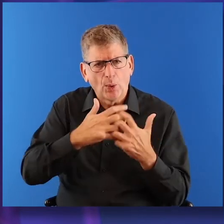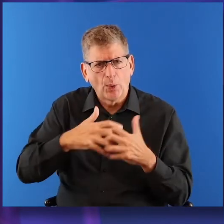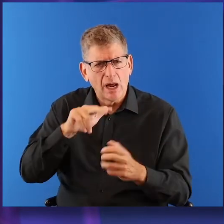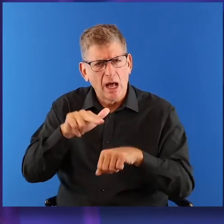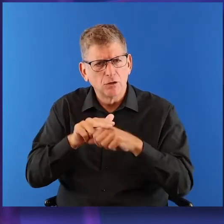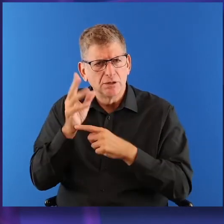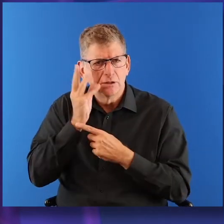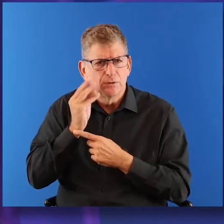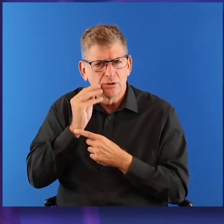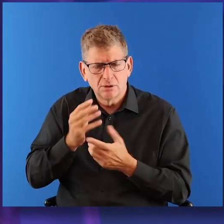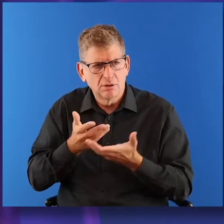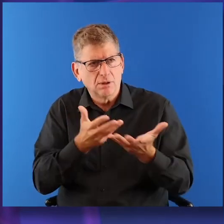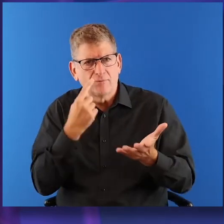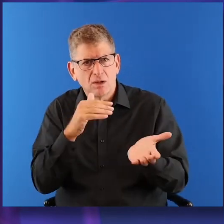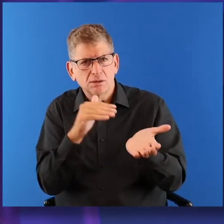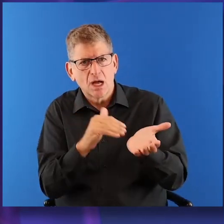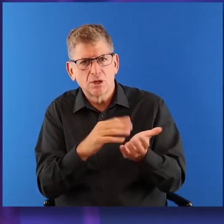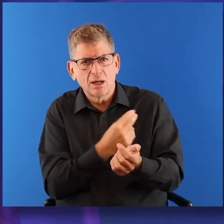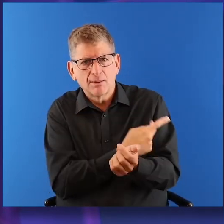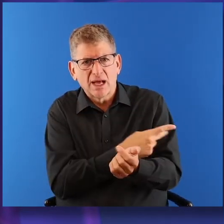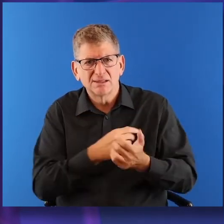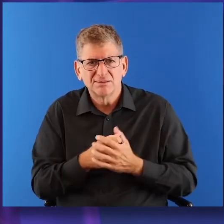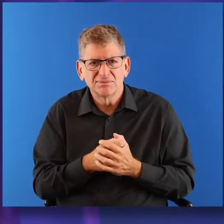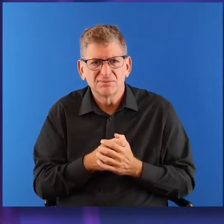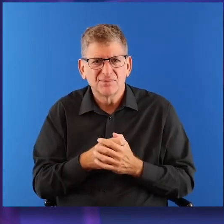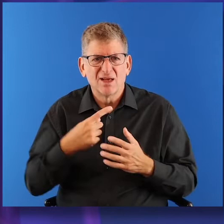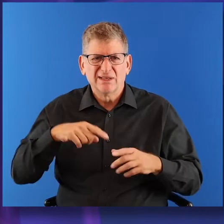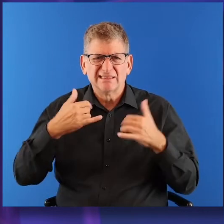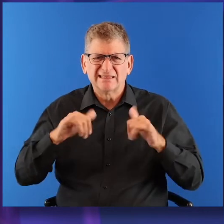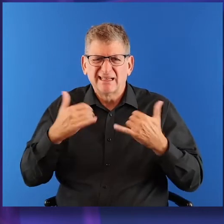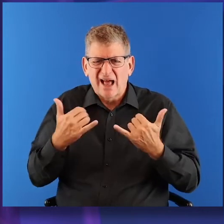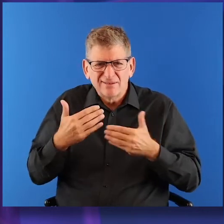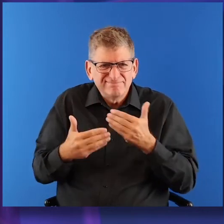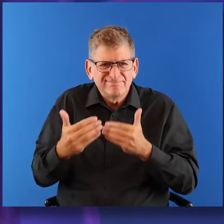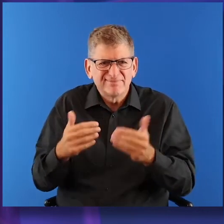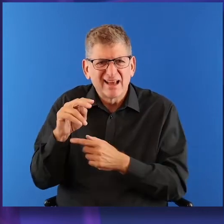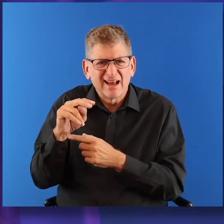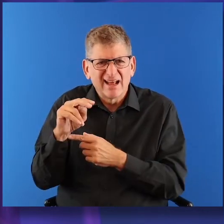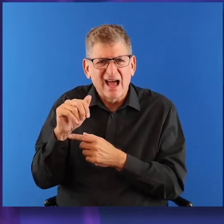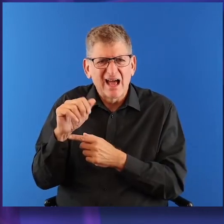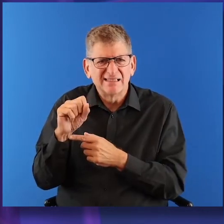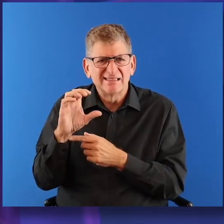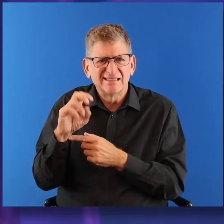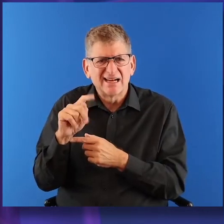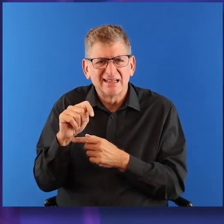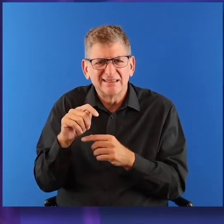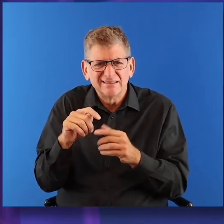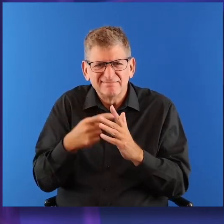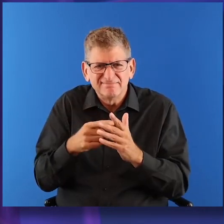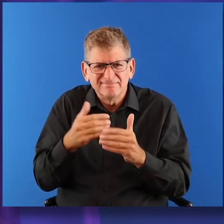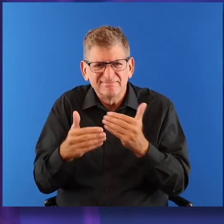We're still completely in the nascent stages of all this, I use the phrase modern AI and it makes